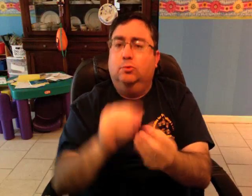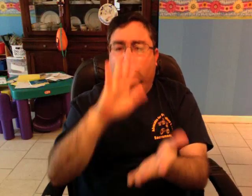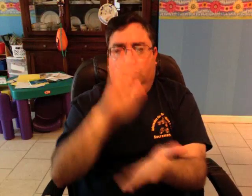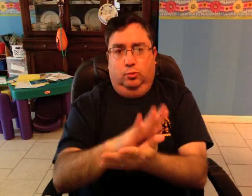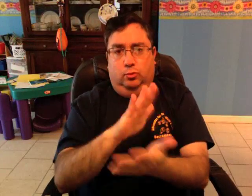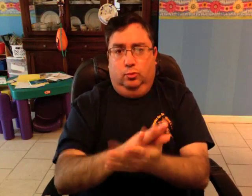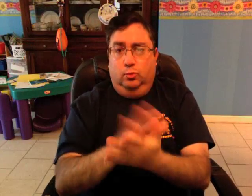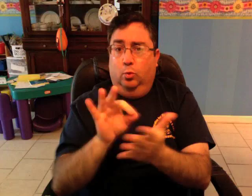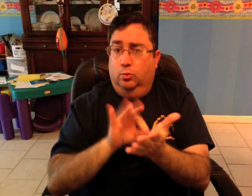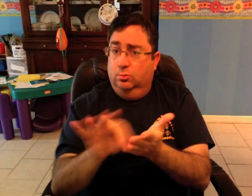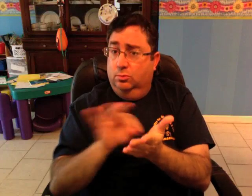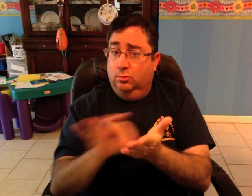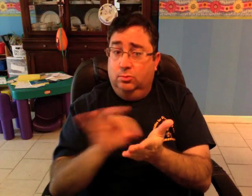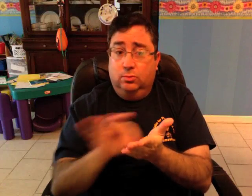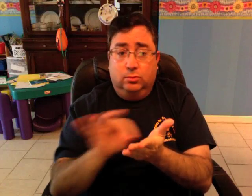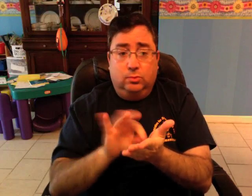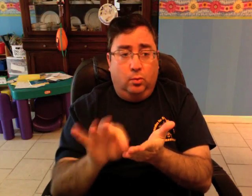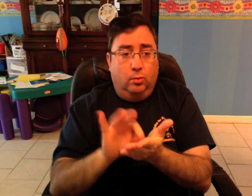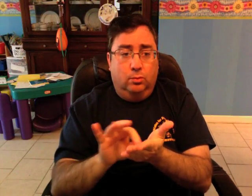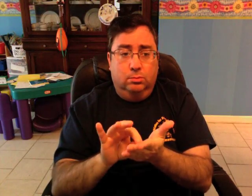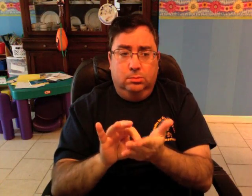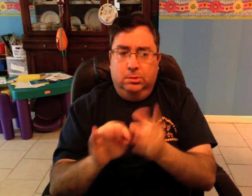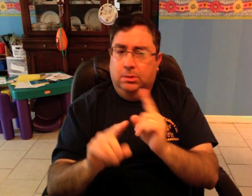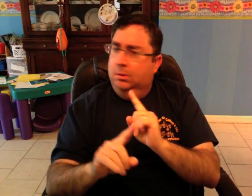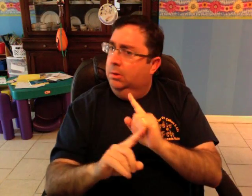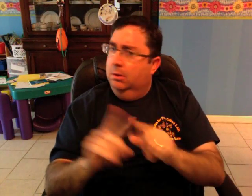at the schools for the Deaf.